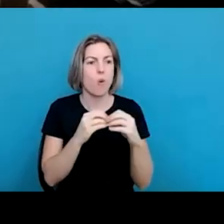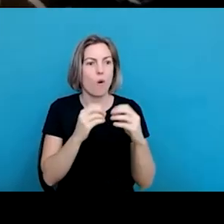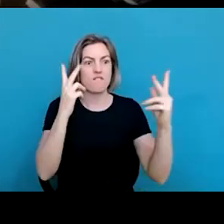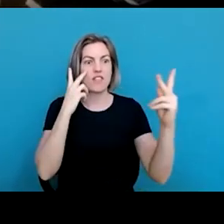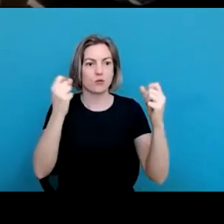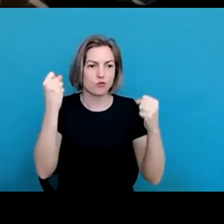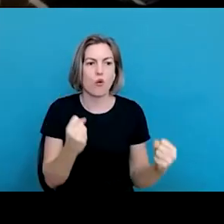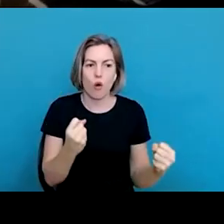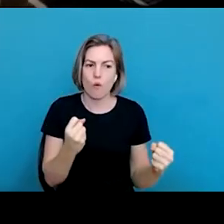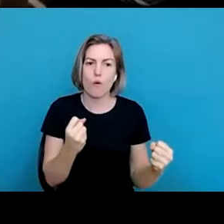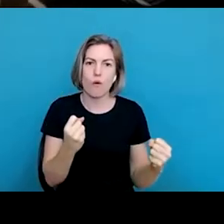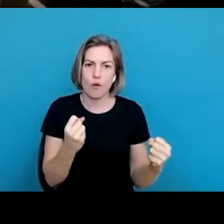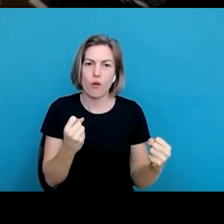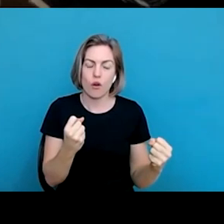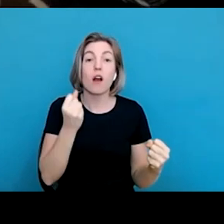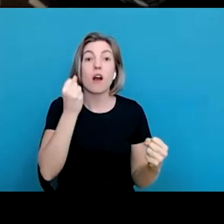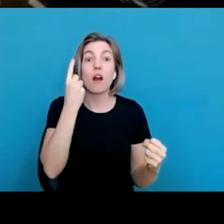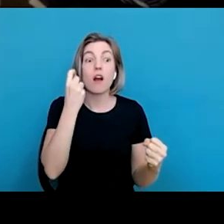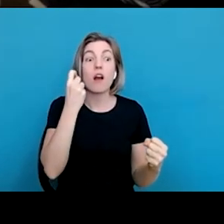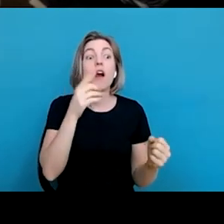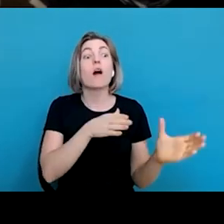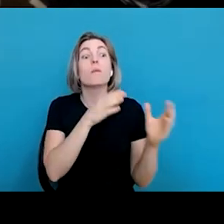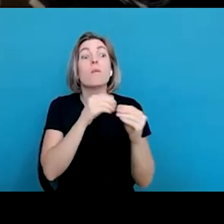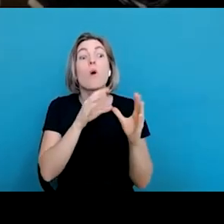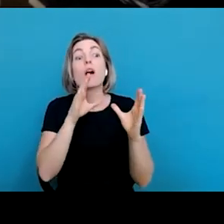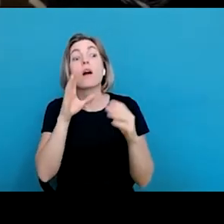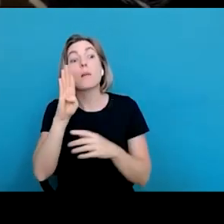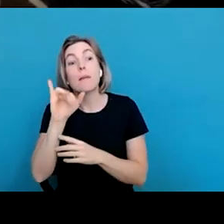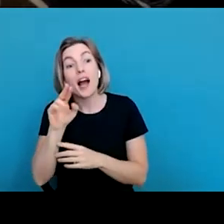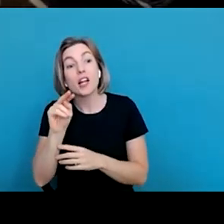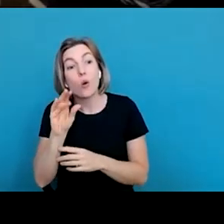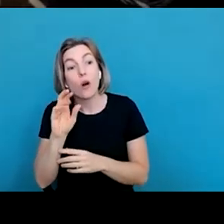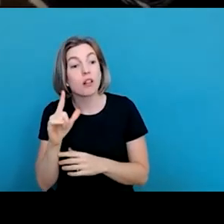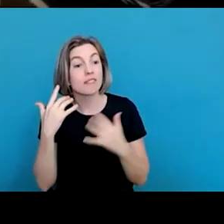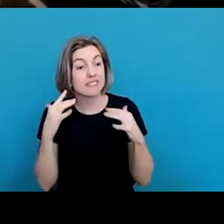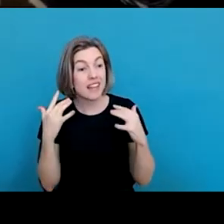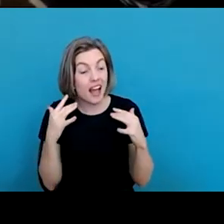And particularly once you get to an oral sound and we have got sound that is directional